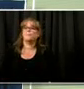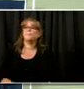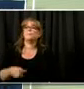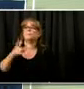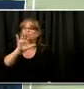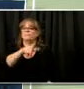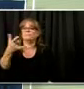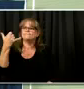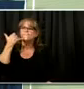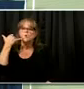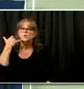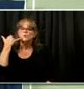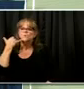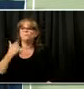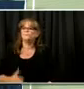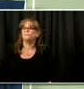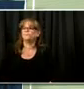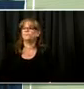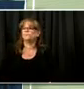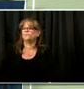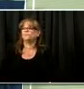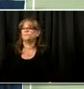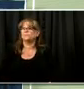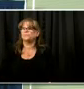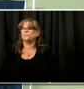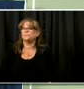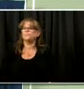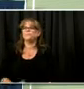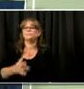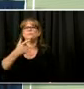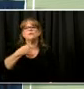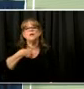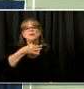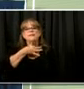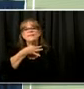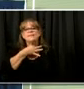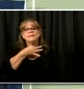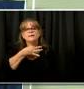but I’m wondering what sort of concrete steps the state is taking beyond this